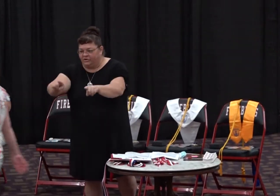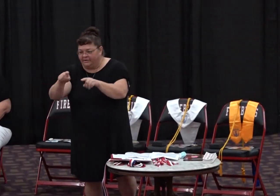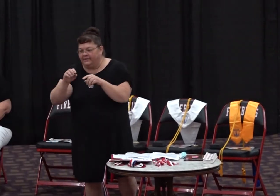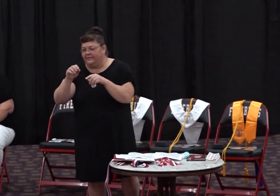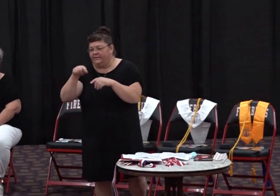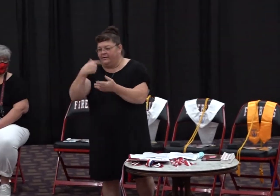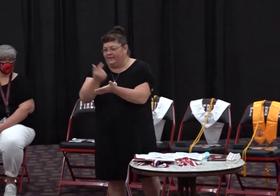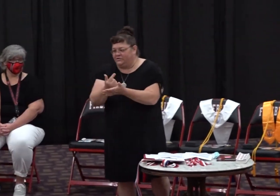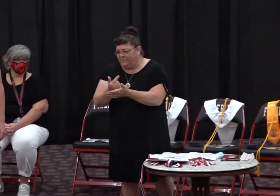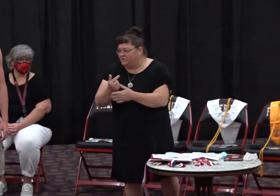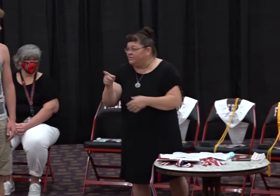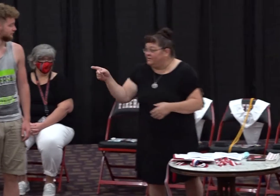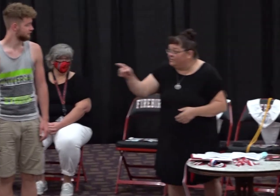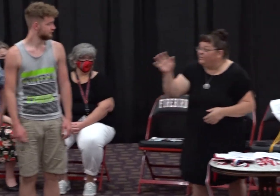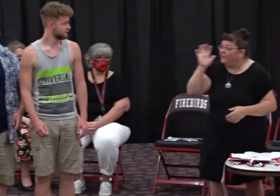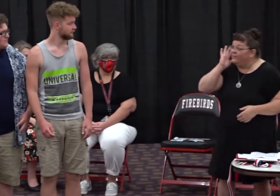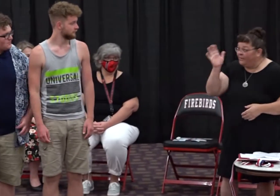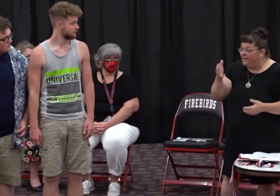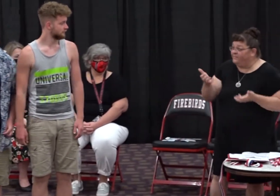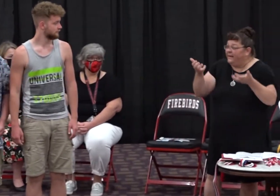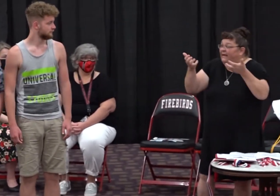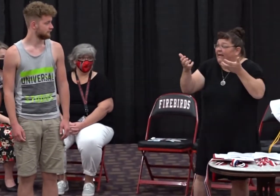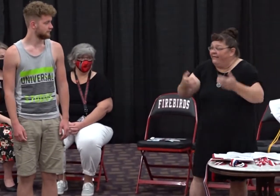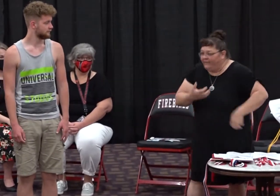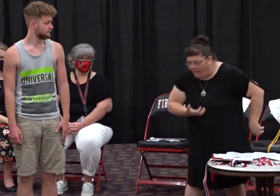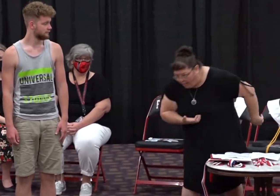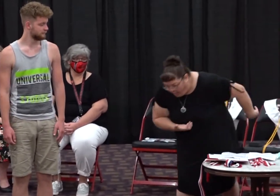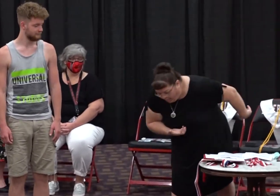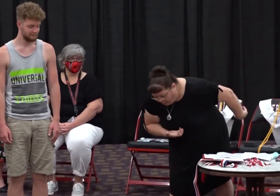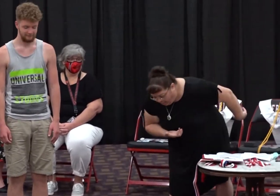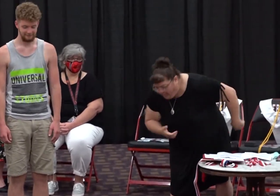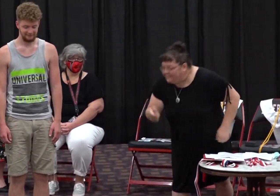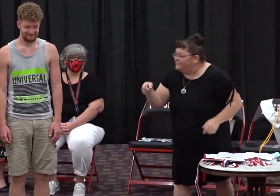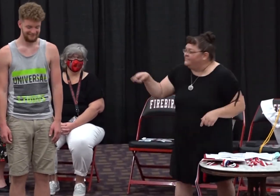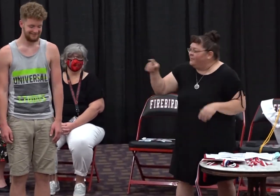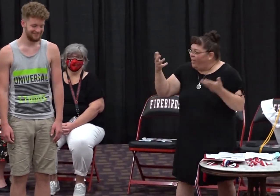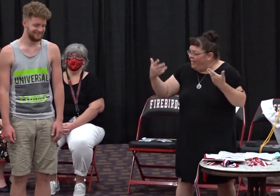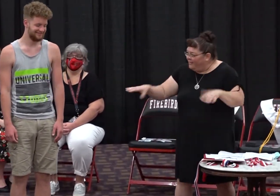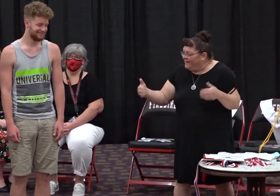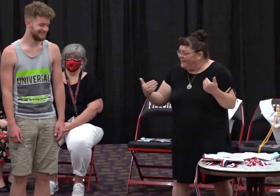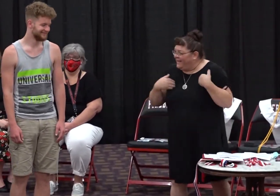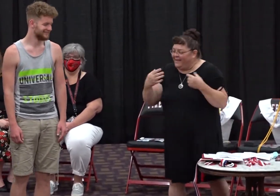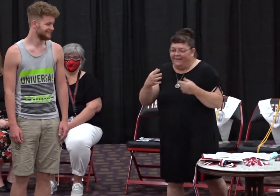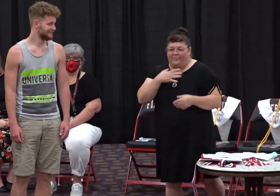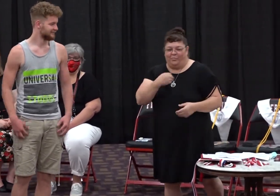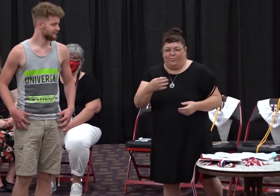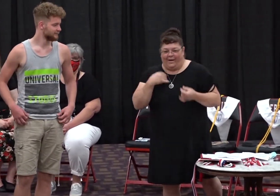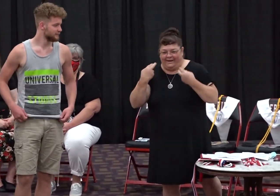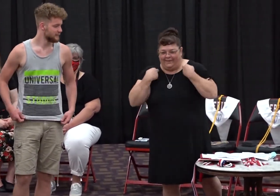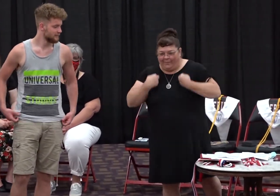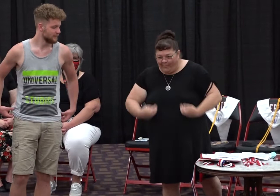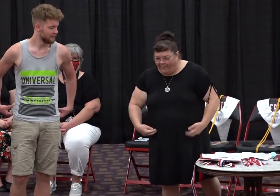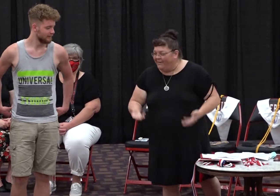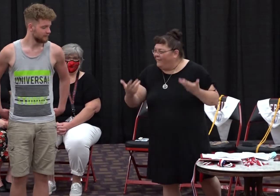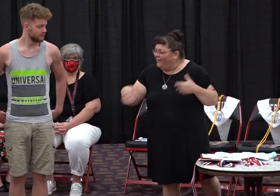I'll show you what they'll be wearing for their graduation. It's going to be heavy for you three! You guys have already been given a ton of awards.